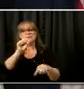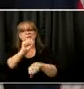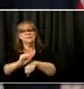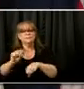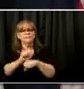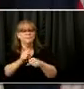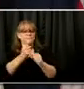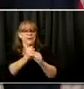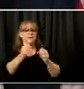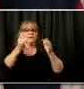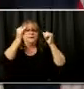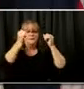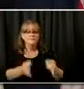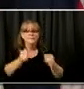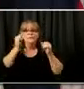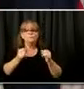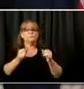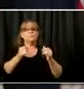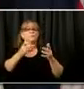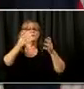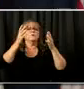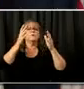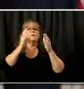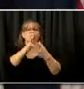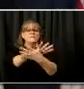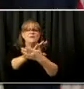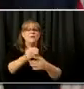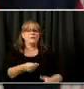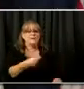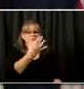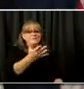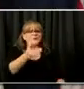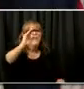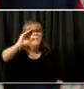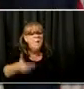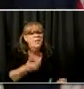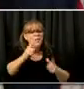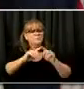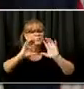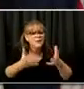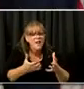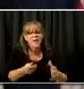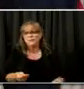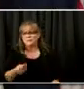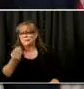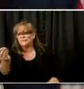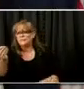their class encouraging them and letting them know what they can expect in her challenging coursework